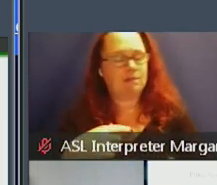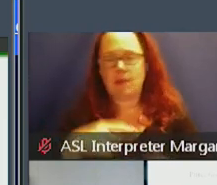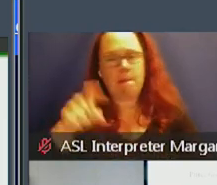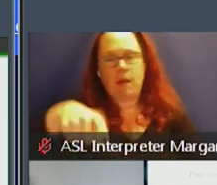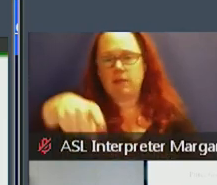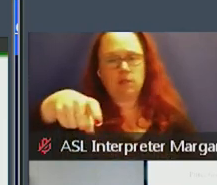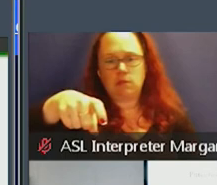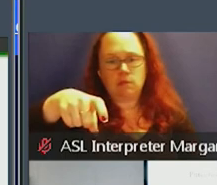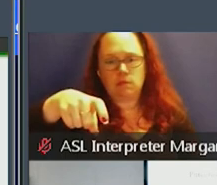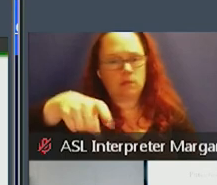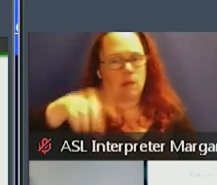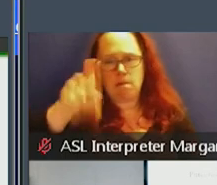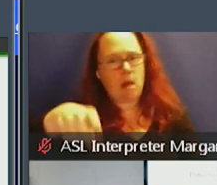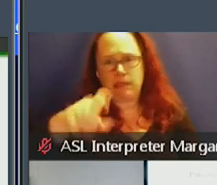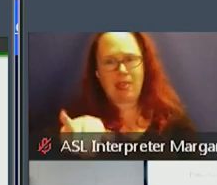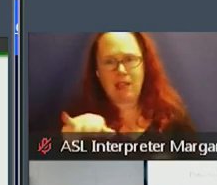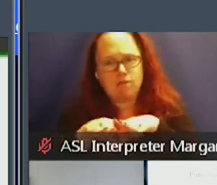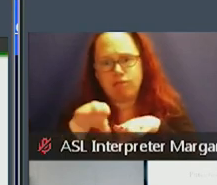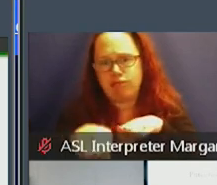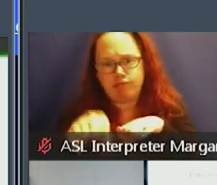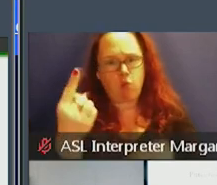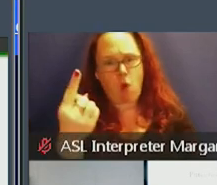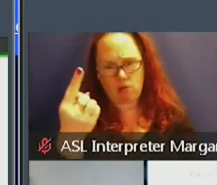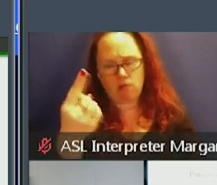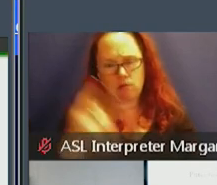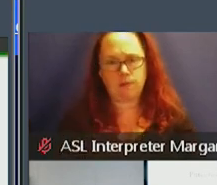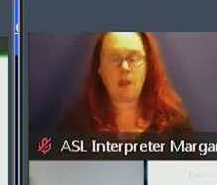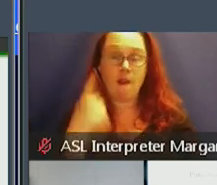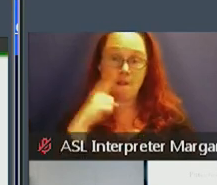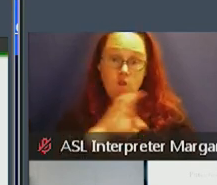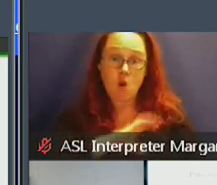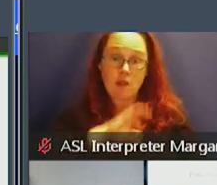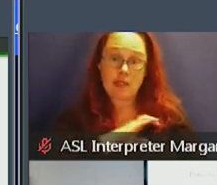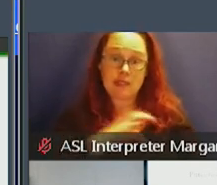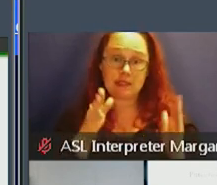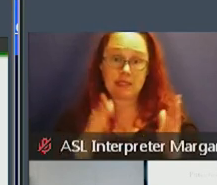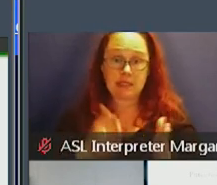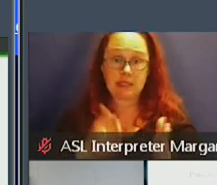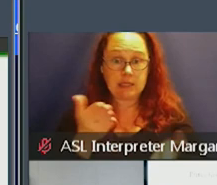that's the starting point. And for, for the citizens who this may be your first time before this